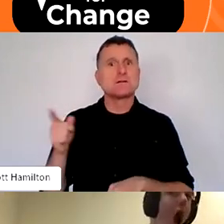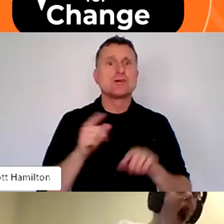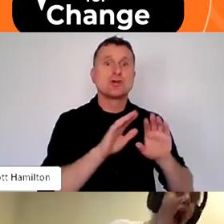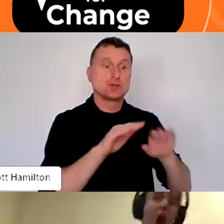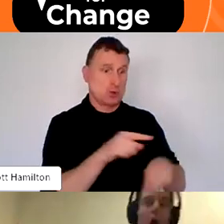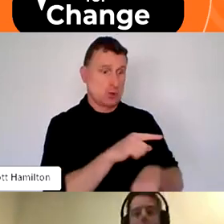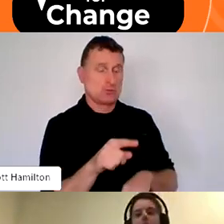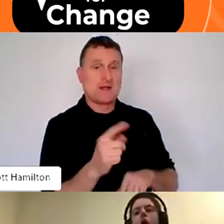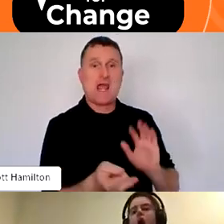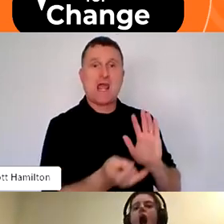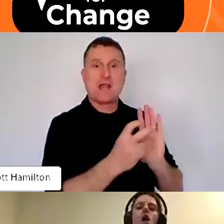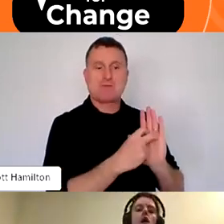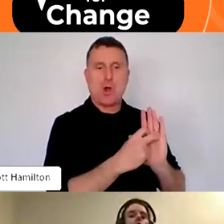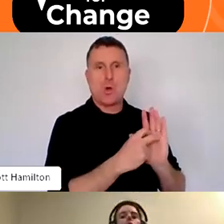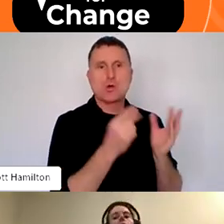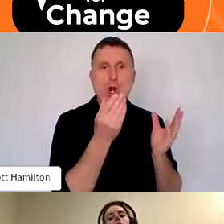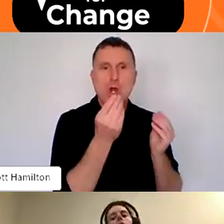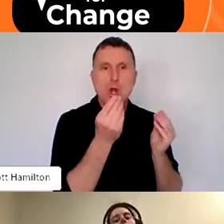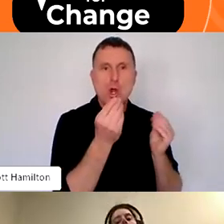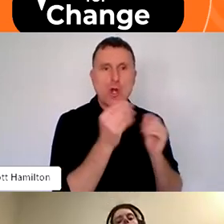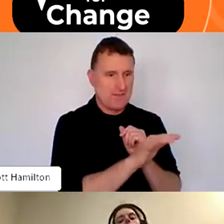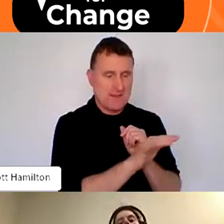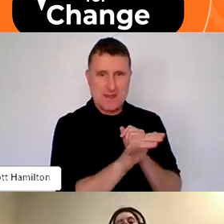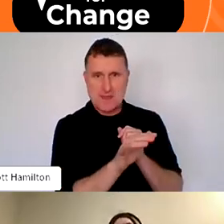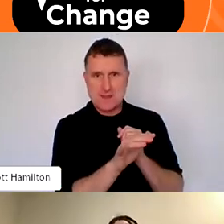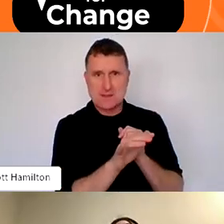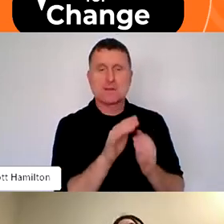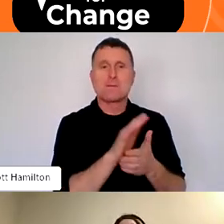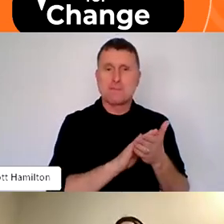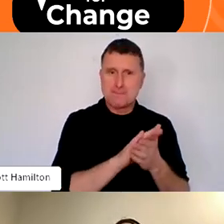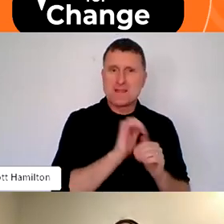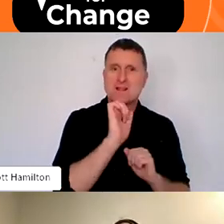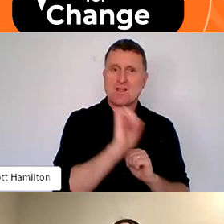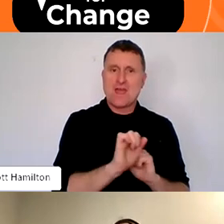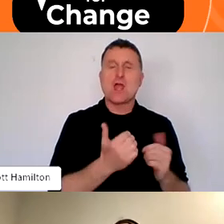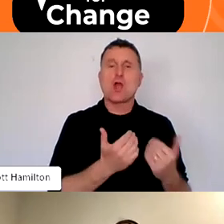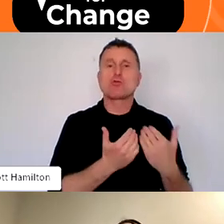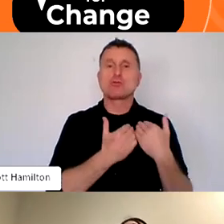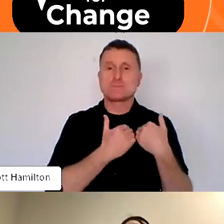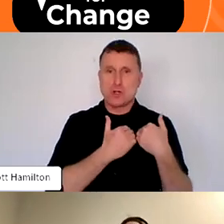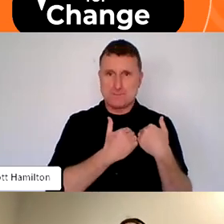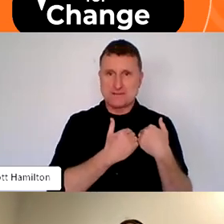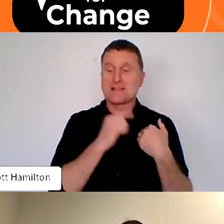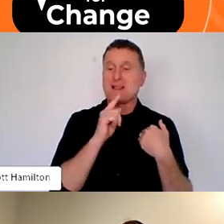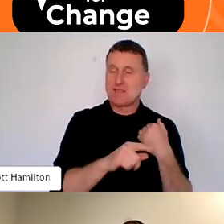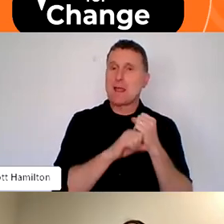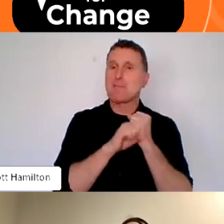learners in their early childhood centre, and as such the responsibility for their learning and belonging does sit with the responsibility